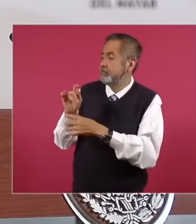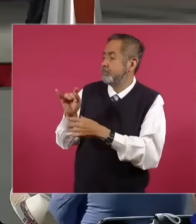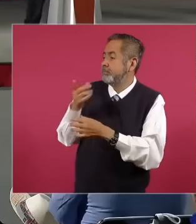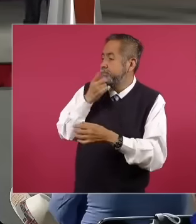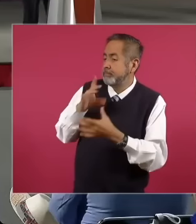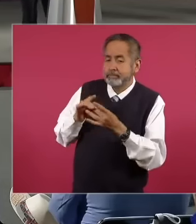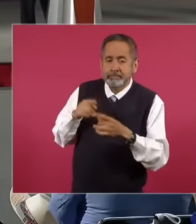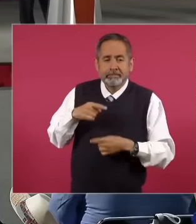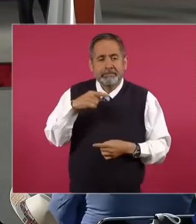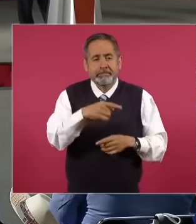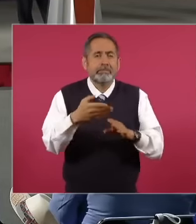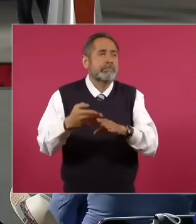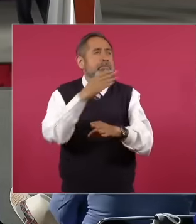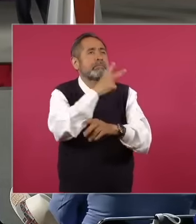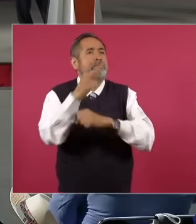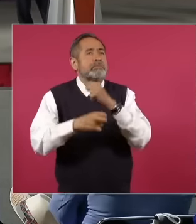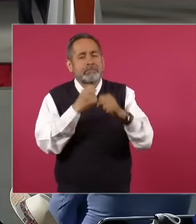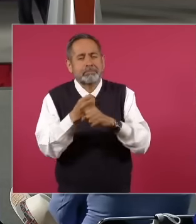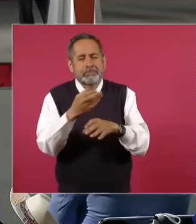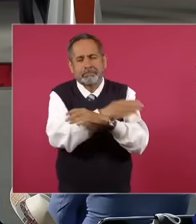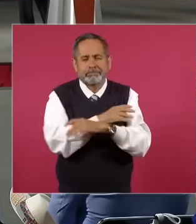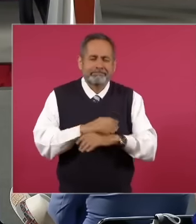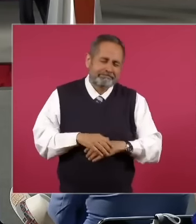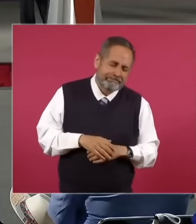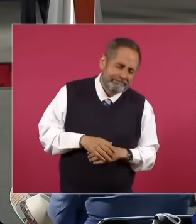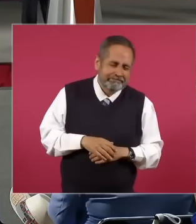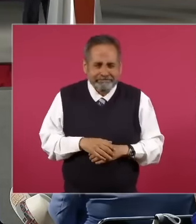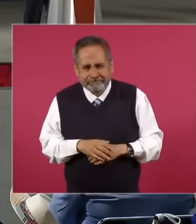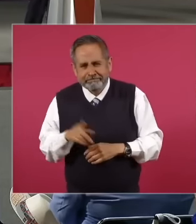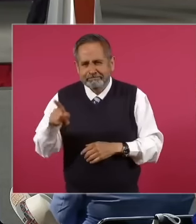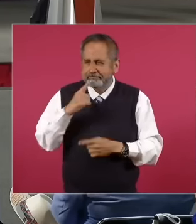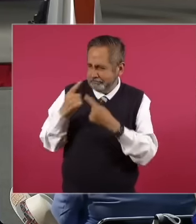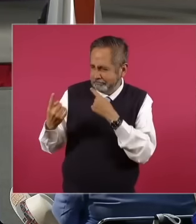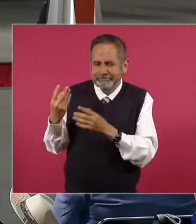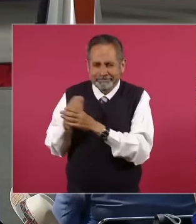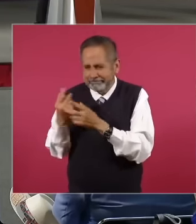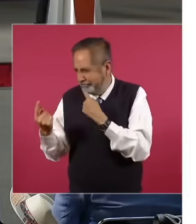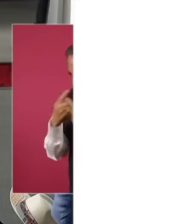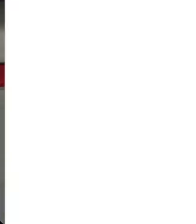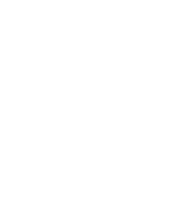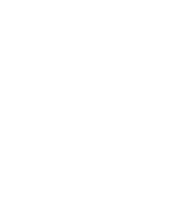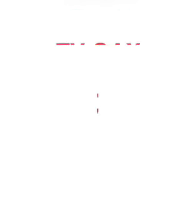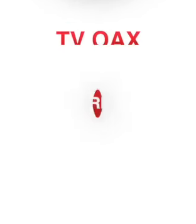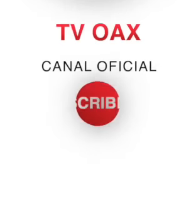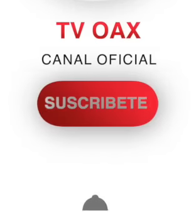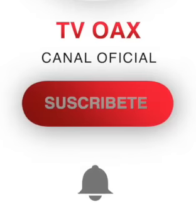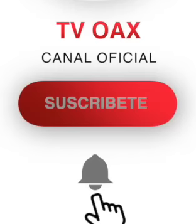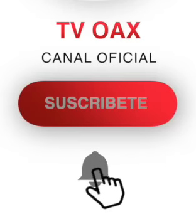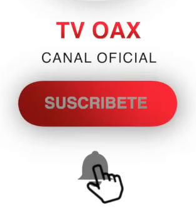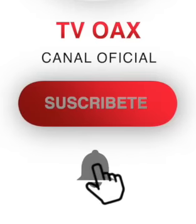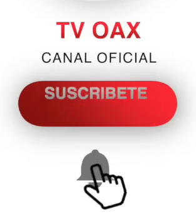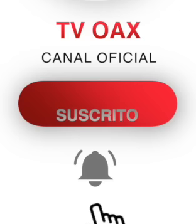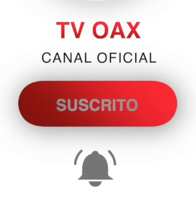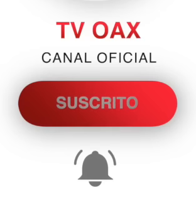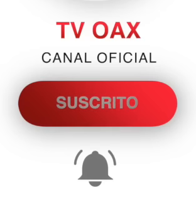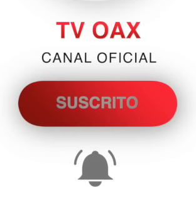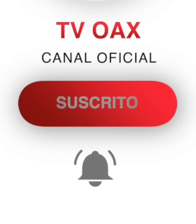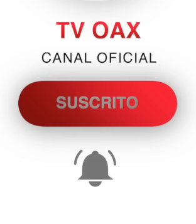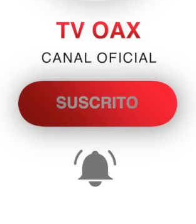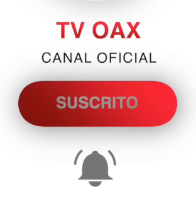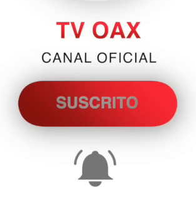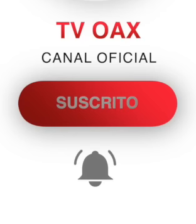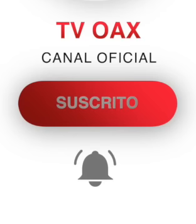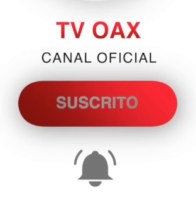of 200 years that is a debate that we have conceptual truth this and we are going to continue